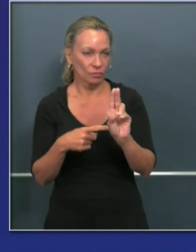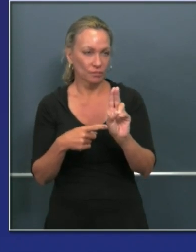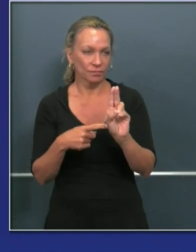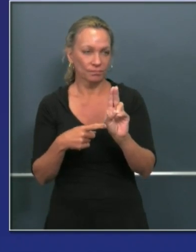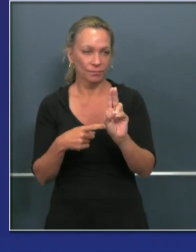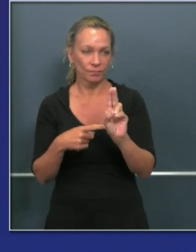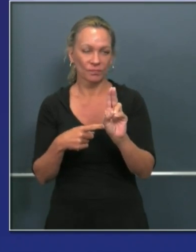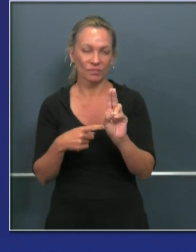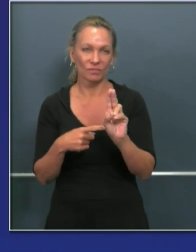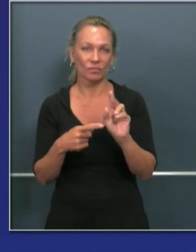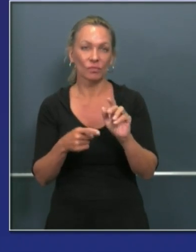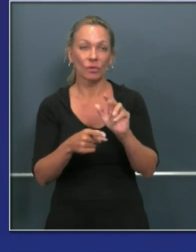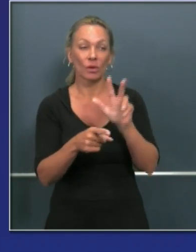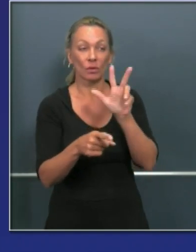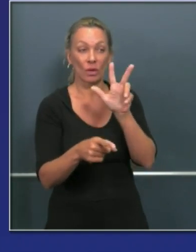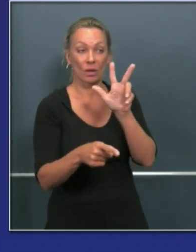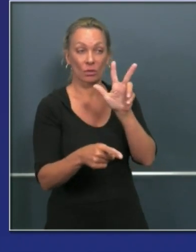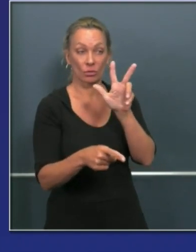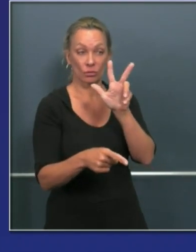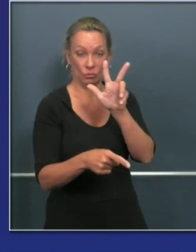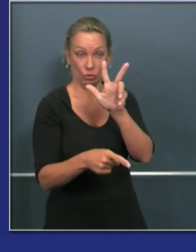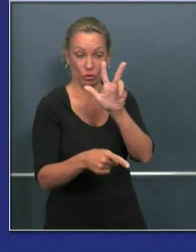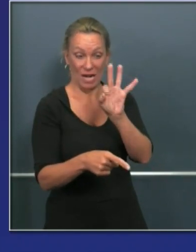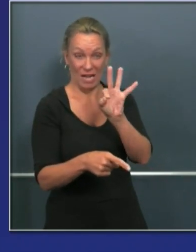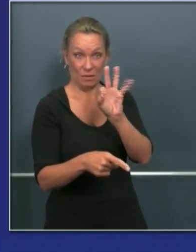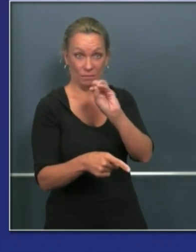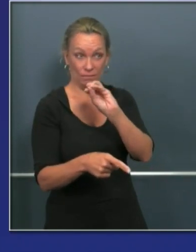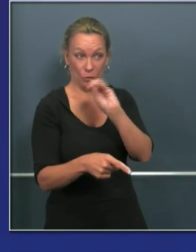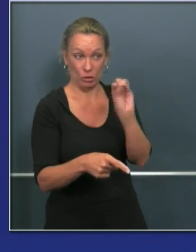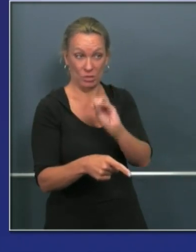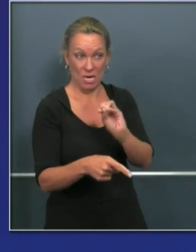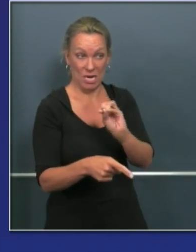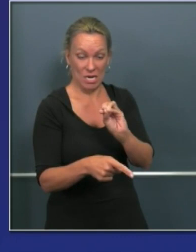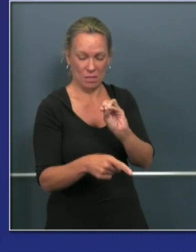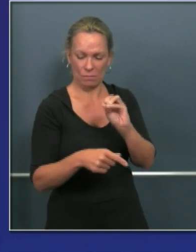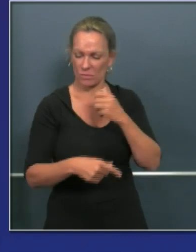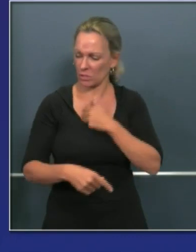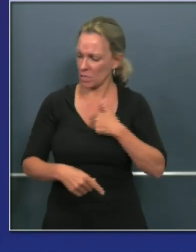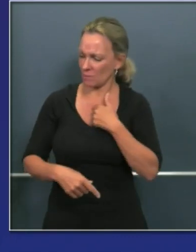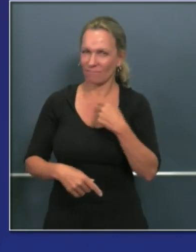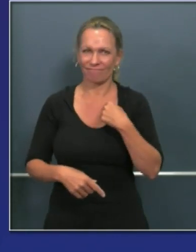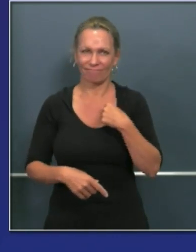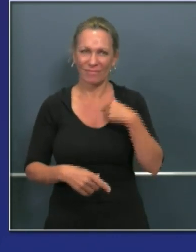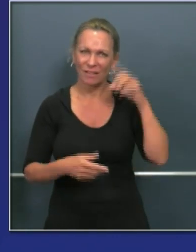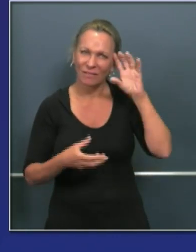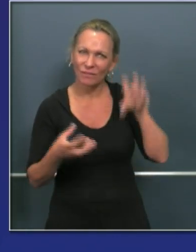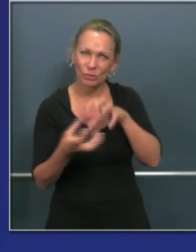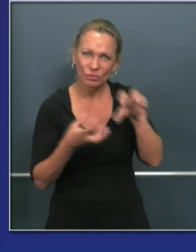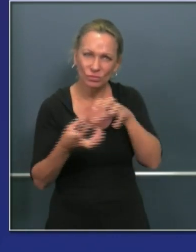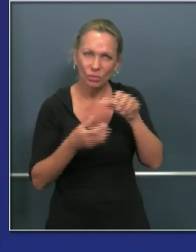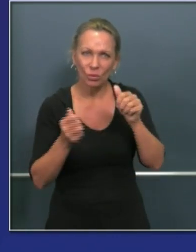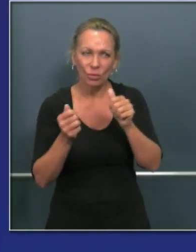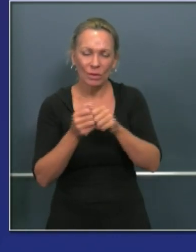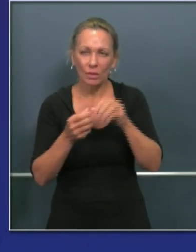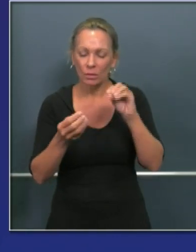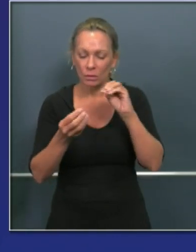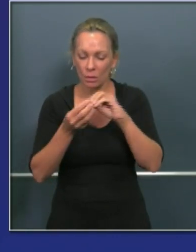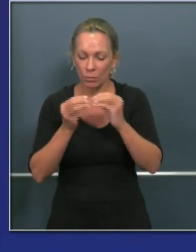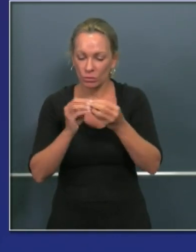THAT CAPACITY OF AVAILABLE BEDS ARE REPRESENTED RATHER AND THE TOTAL NUMBER OF OF COVID-19 PATIENT COHORT. I